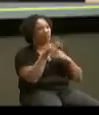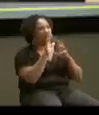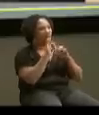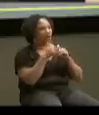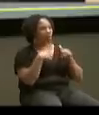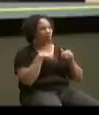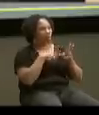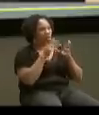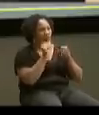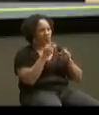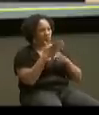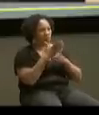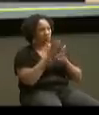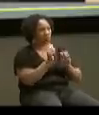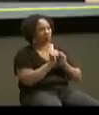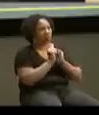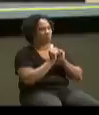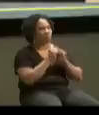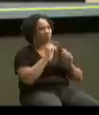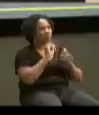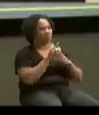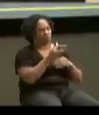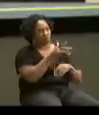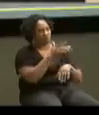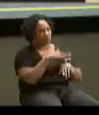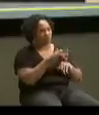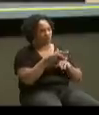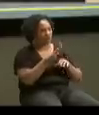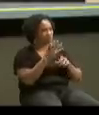PARTNER TOGETHER AND MAKE SURE THAT YOU'RE AVAILABLE ON OUR